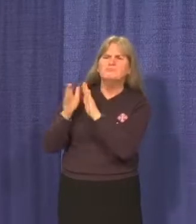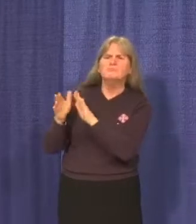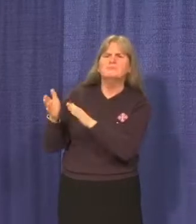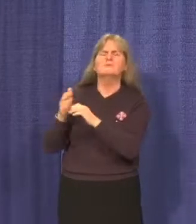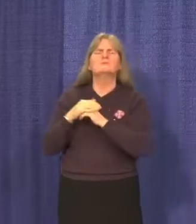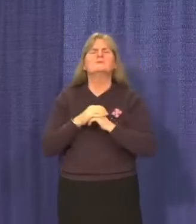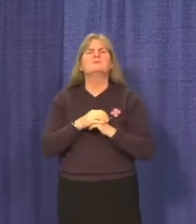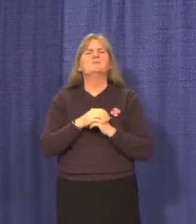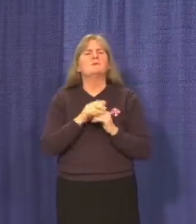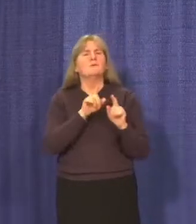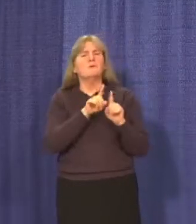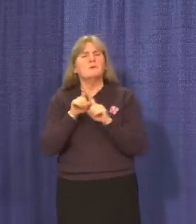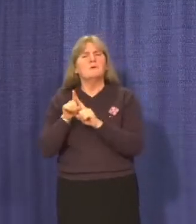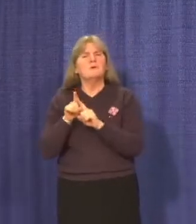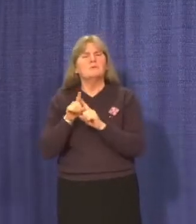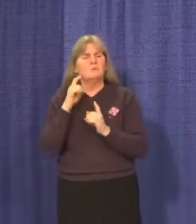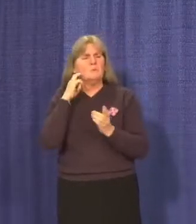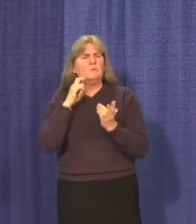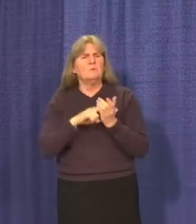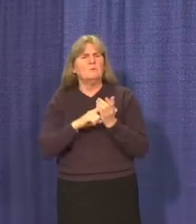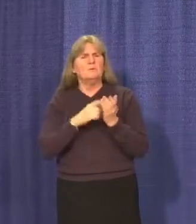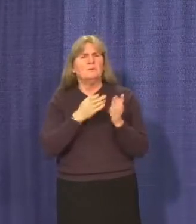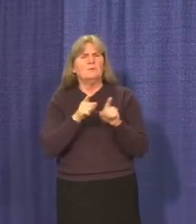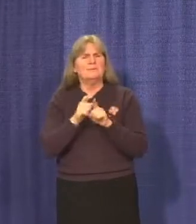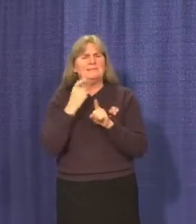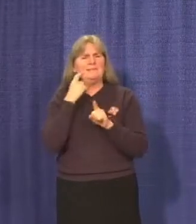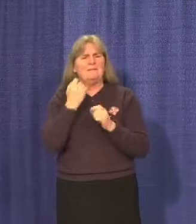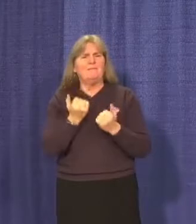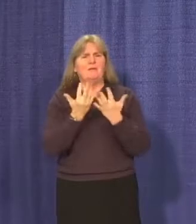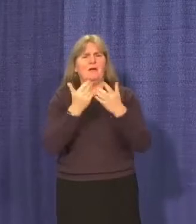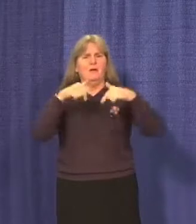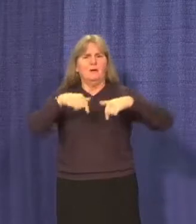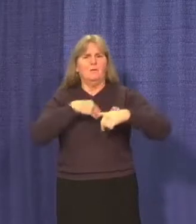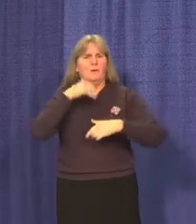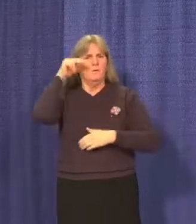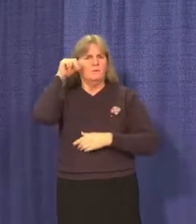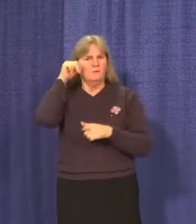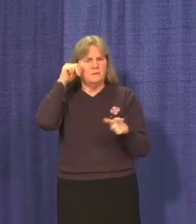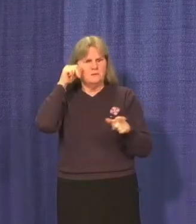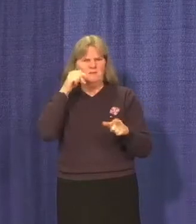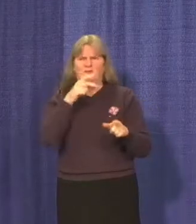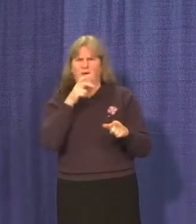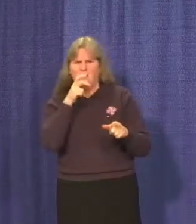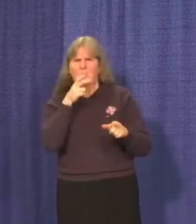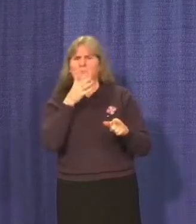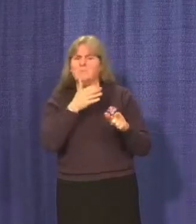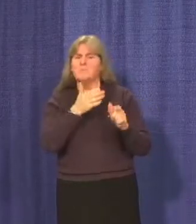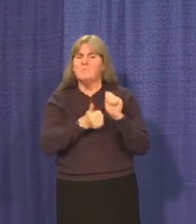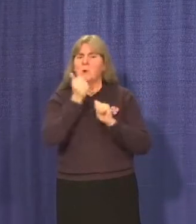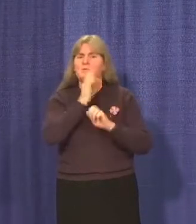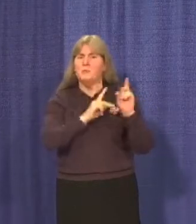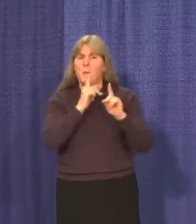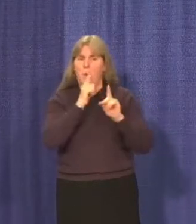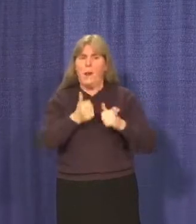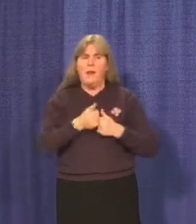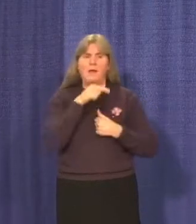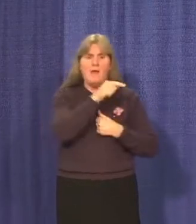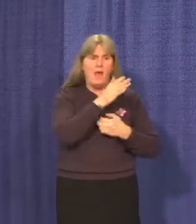the community at this time. I would also like to acknowledge the recent fire in Whitehorse. I understand a majority of